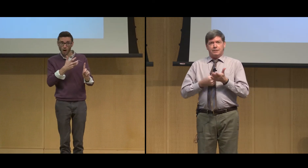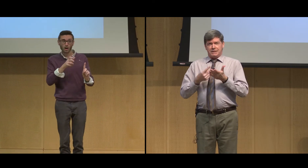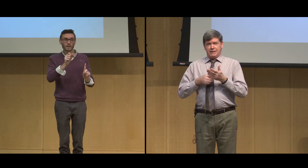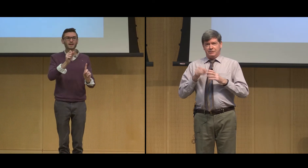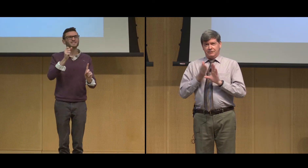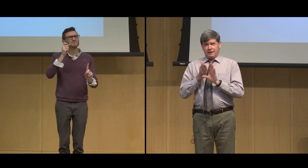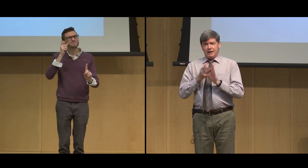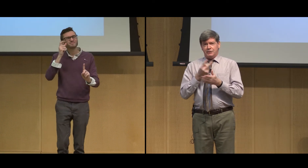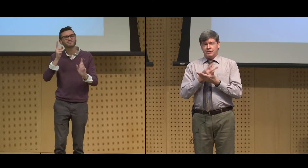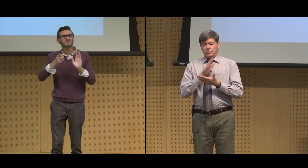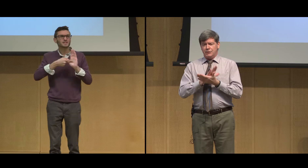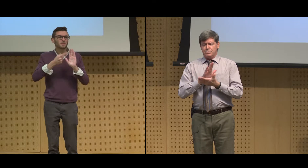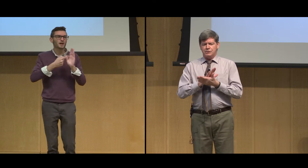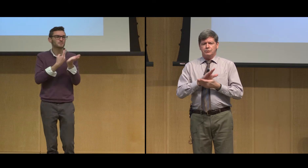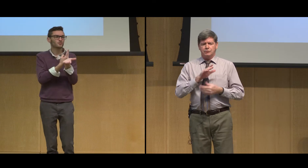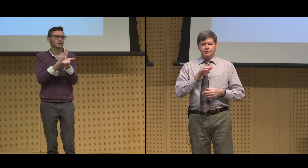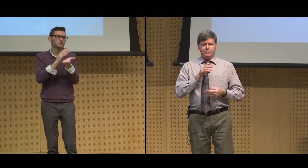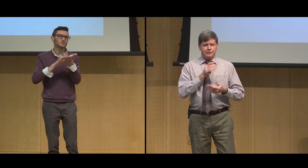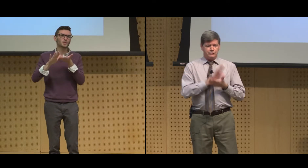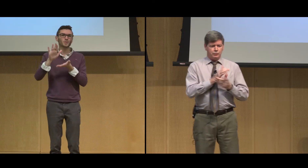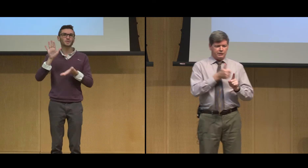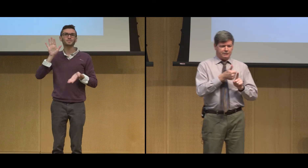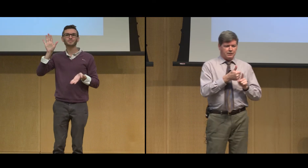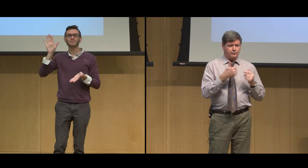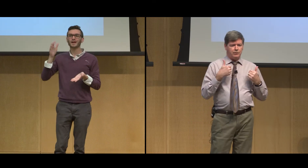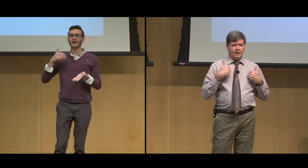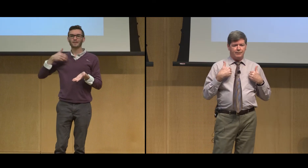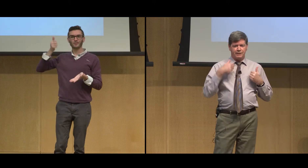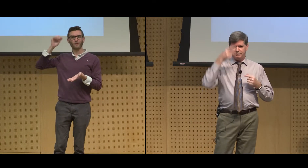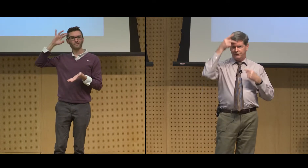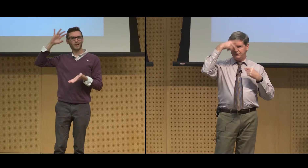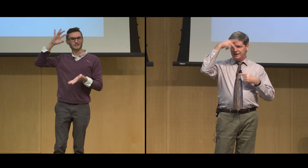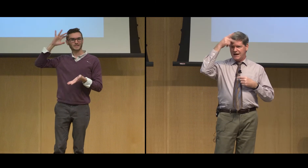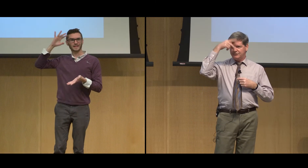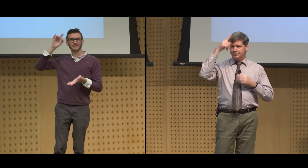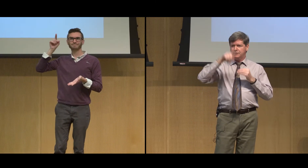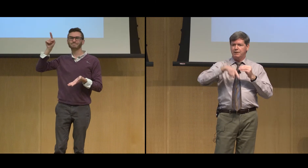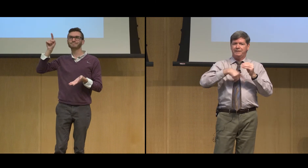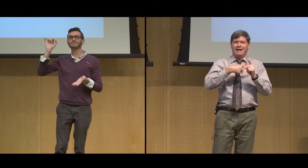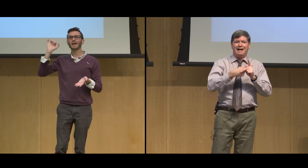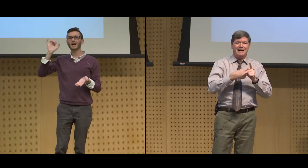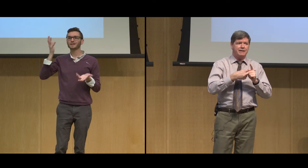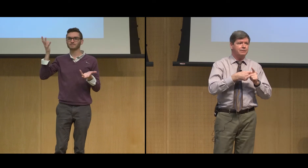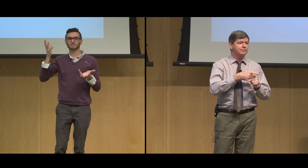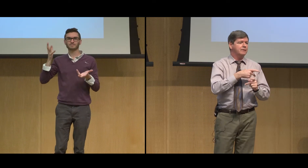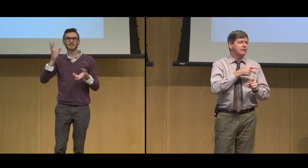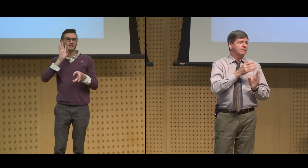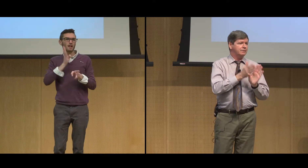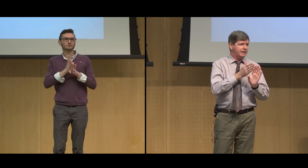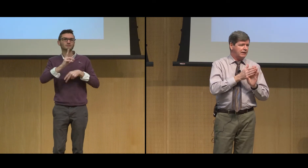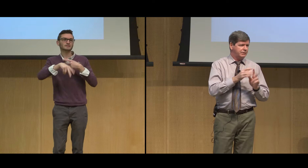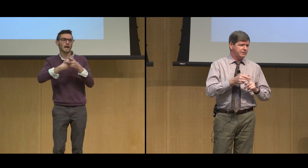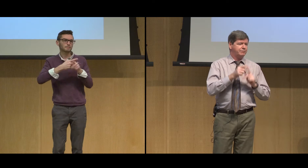Sometimes in psychology graduate schools, the school itself will have kind of a philosophy about the kind of psychology,